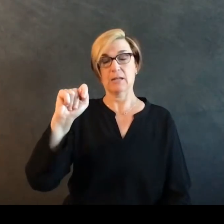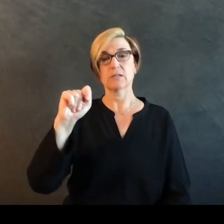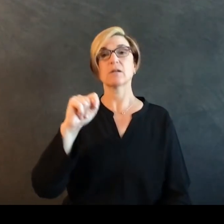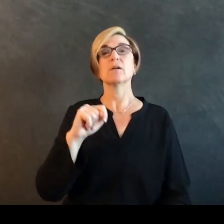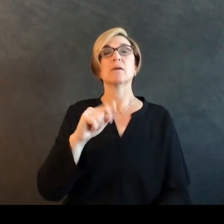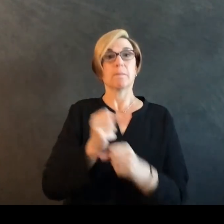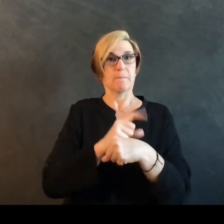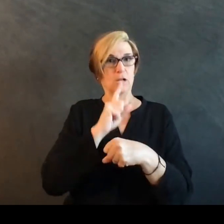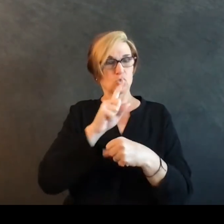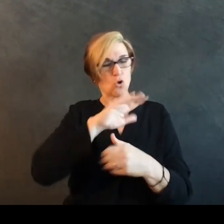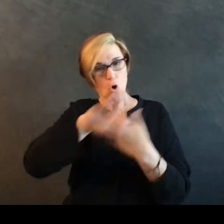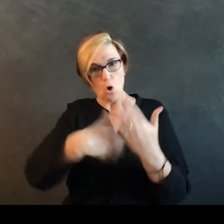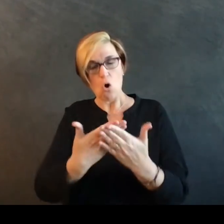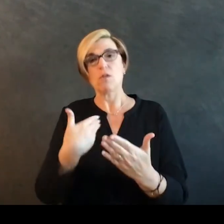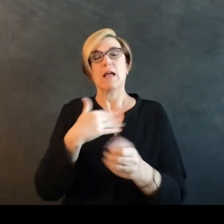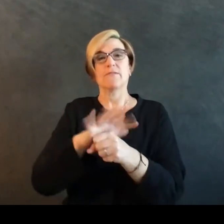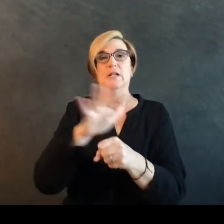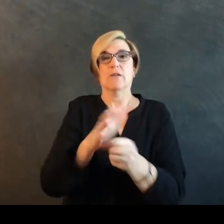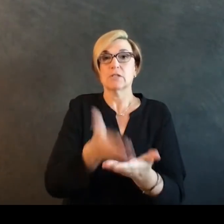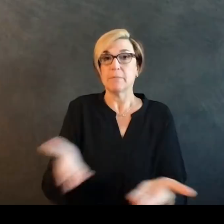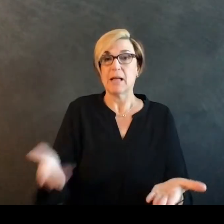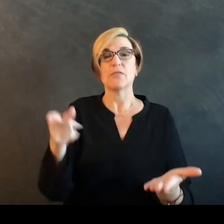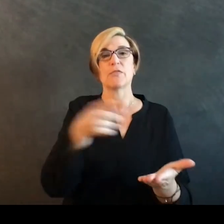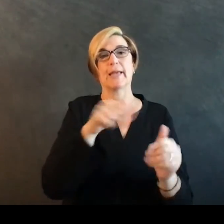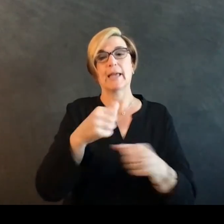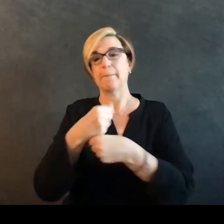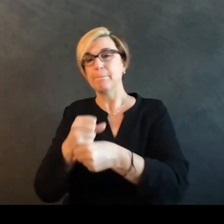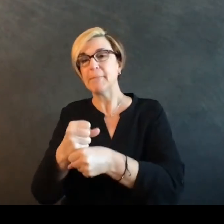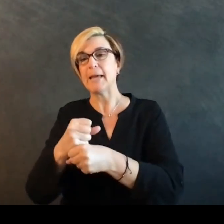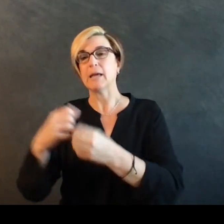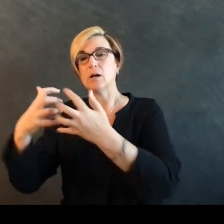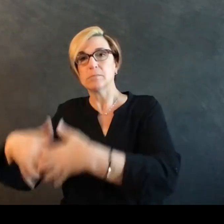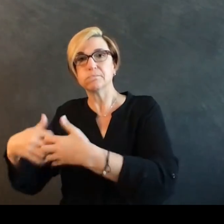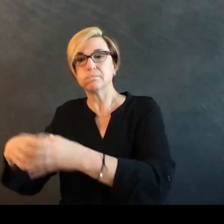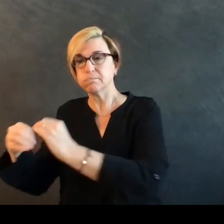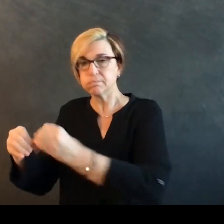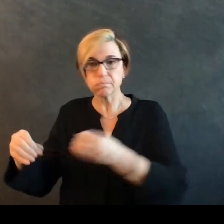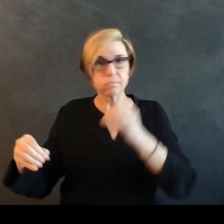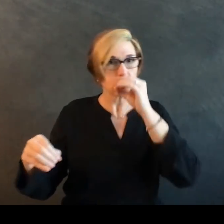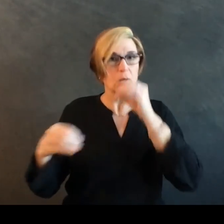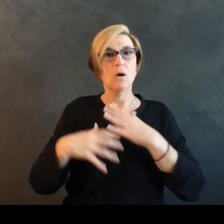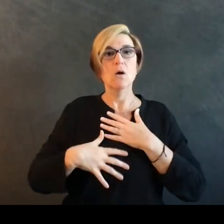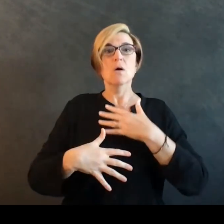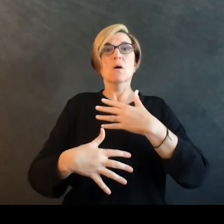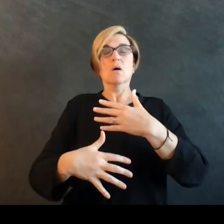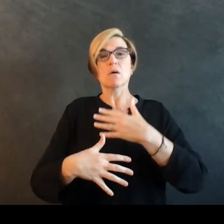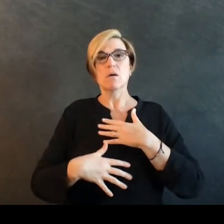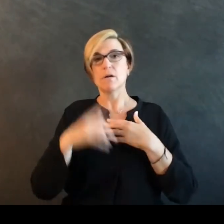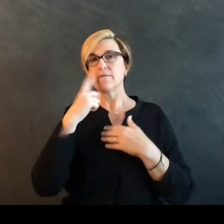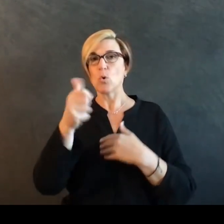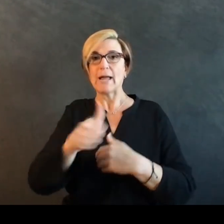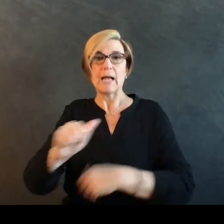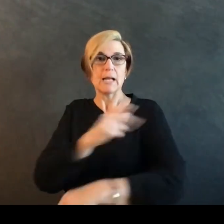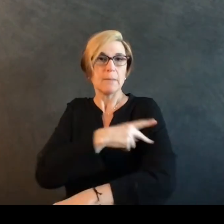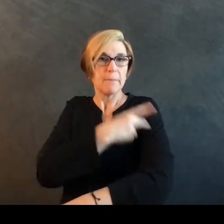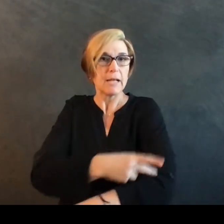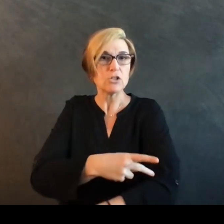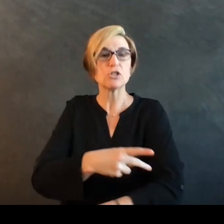they need to produce ventilators for patients with severe cases of CO VI D 19